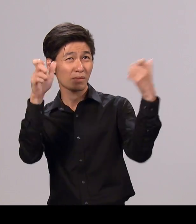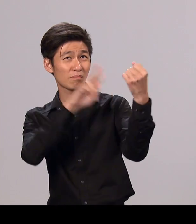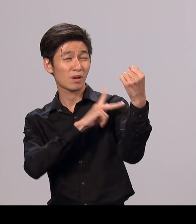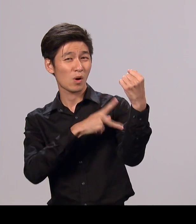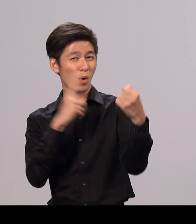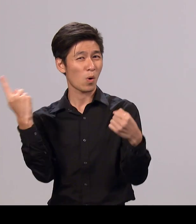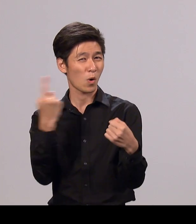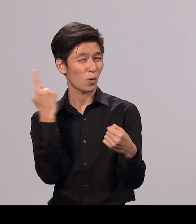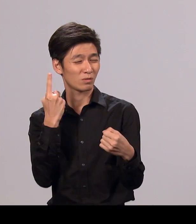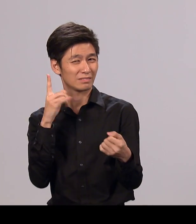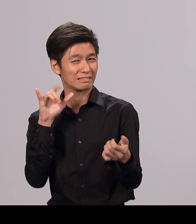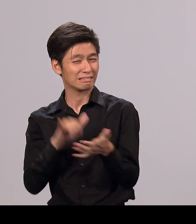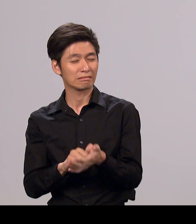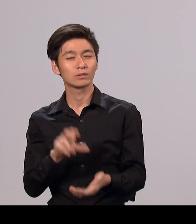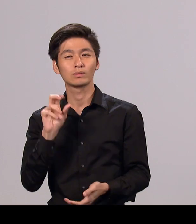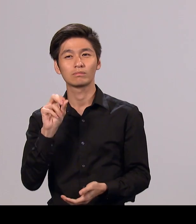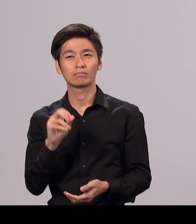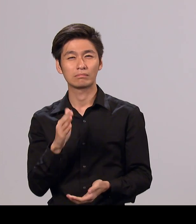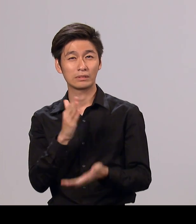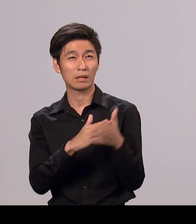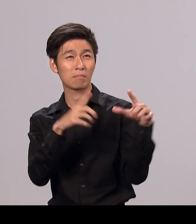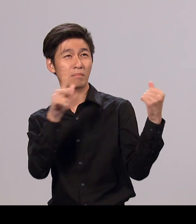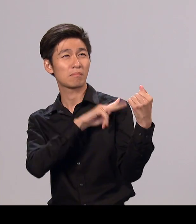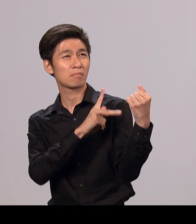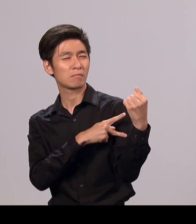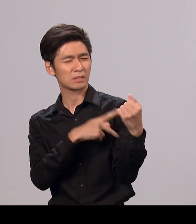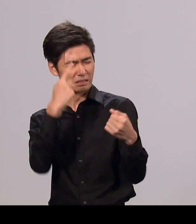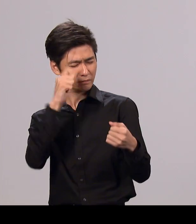Big powers can insist on their own interests and often do.